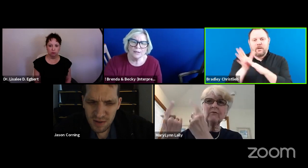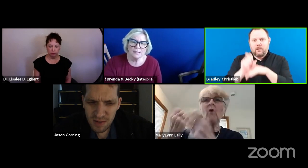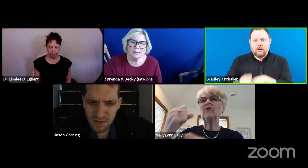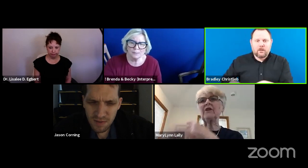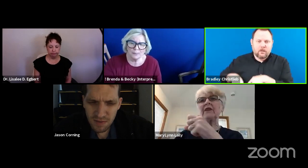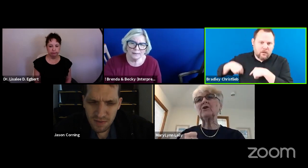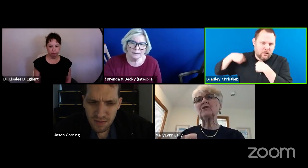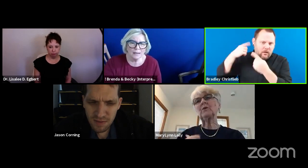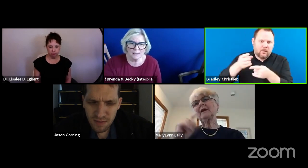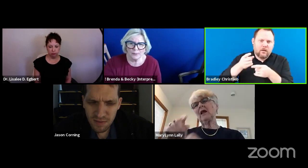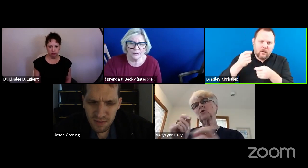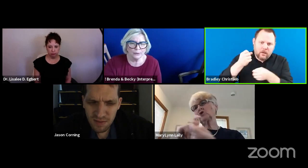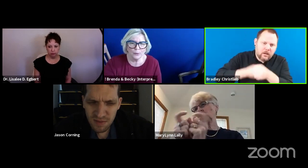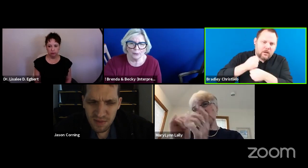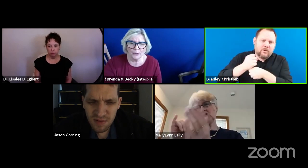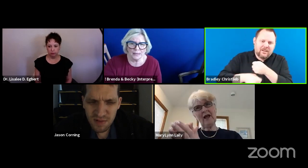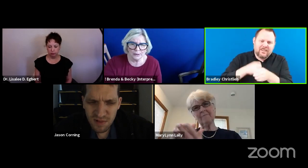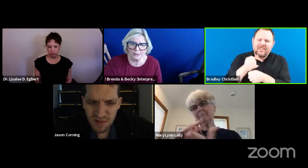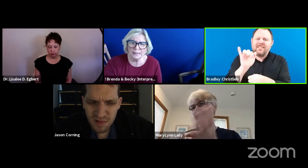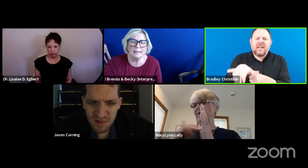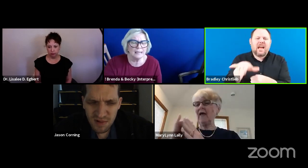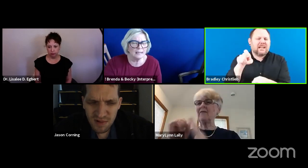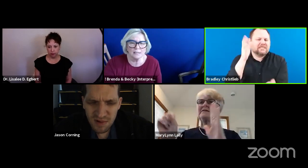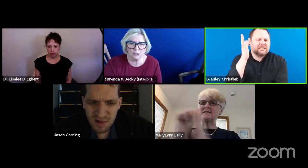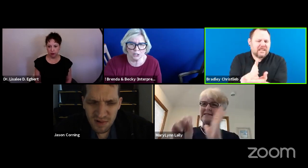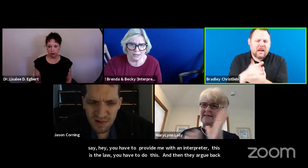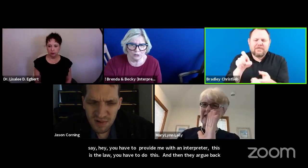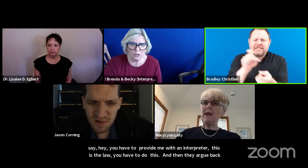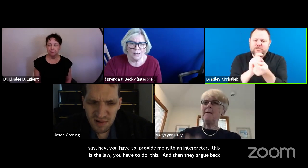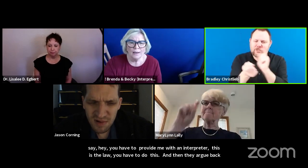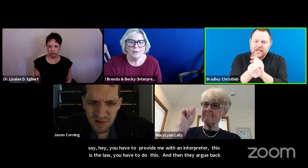This has been customary throughout the years, and it needs to change.